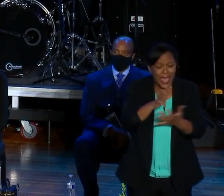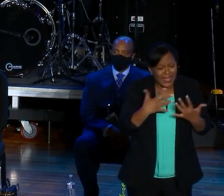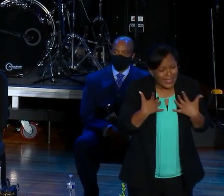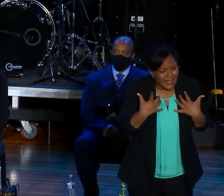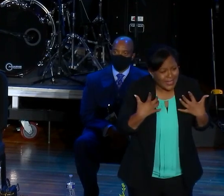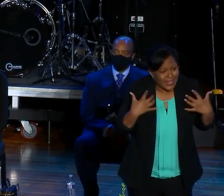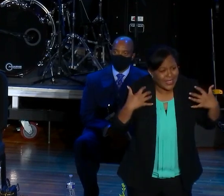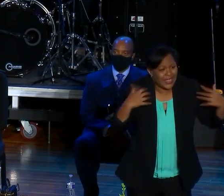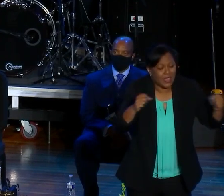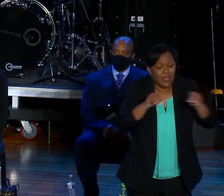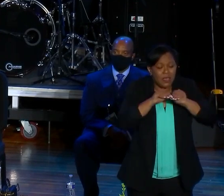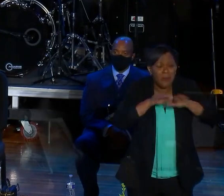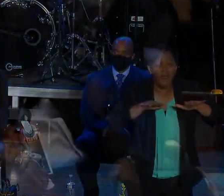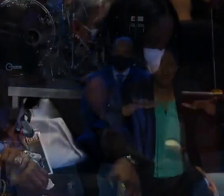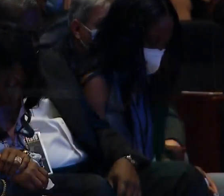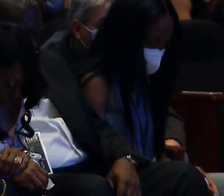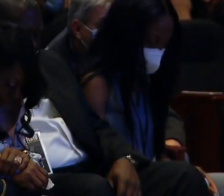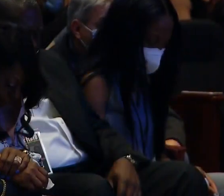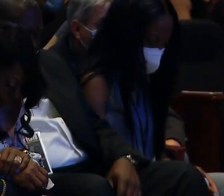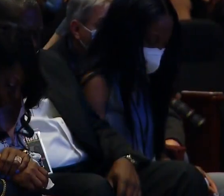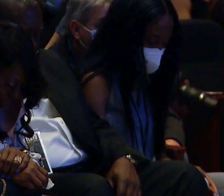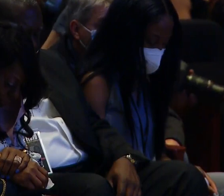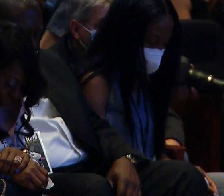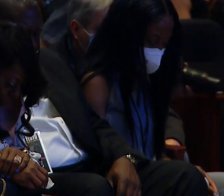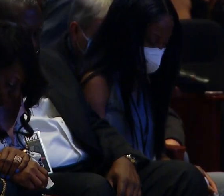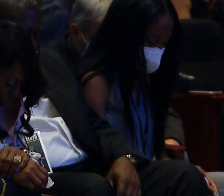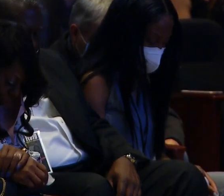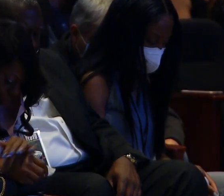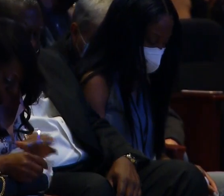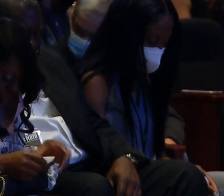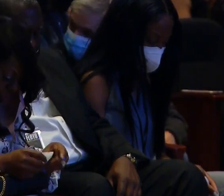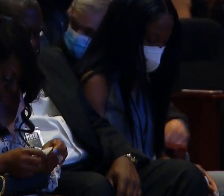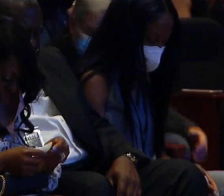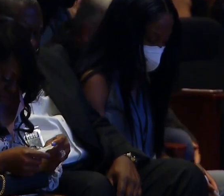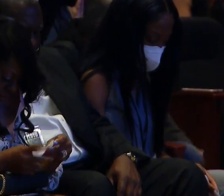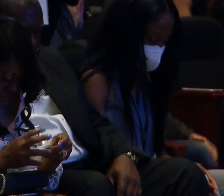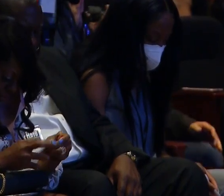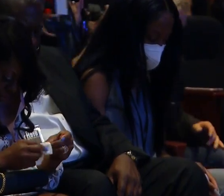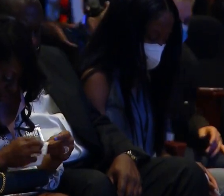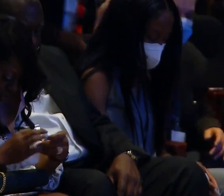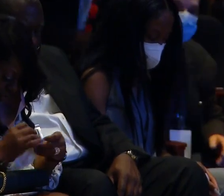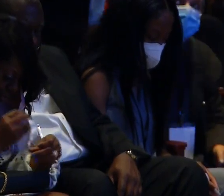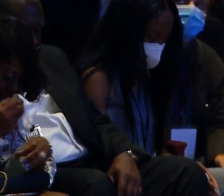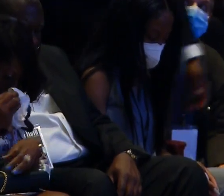TODAY AND MULTIPLY THIS HEALING ALL OVER THIS NATION AS PART OF THAT NOW NEVER-FADING VOICE